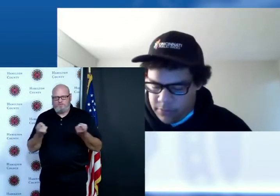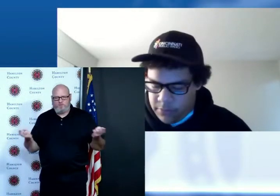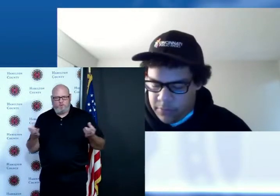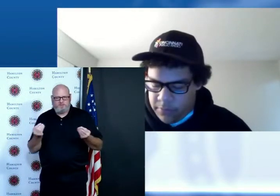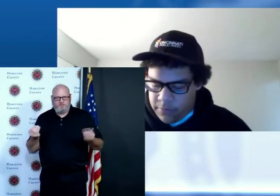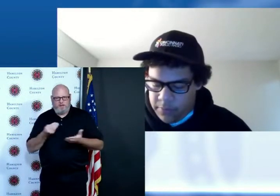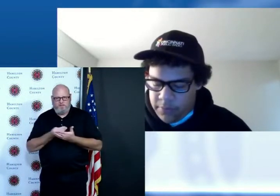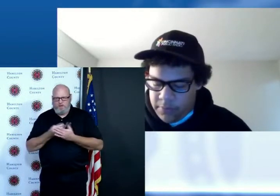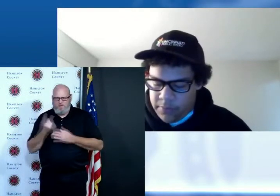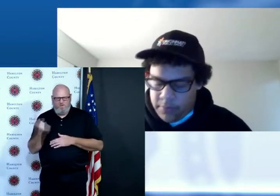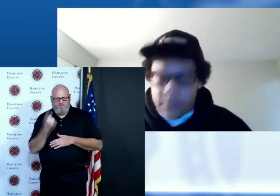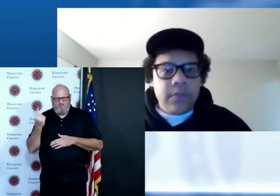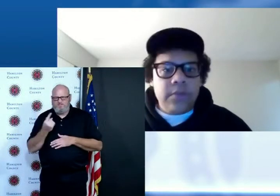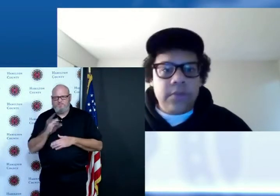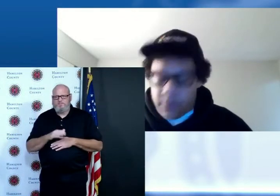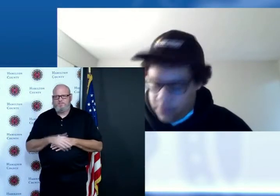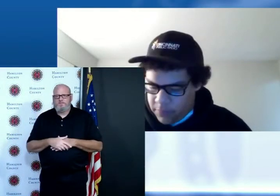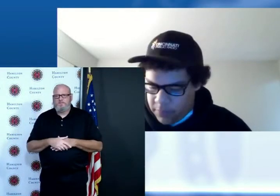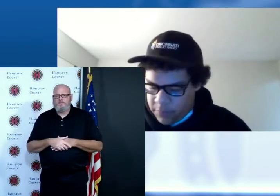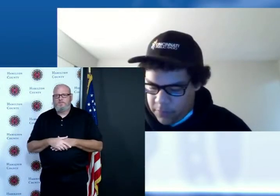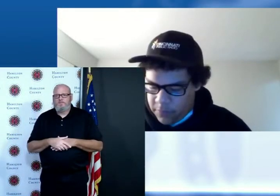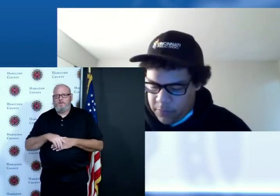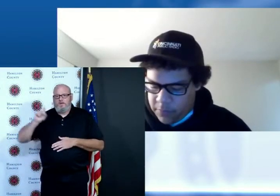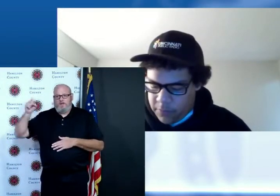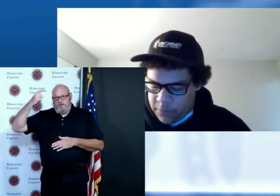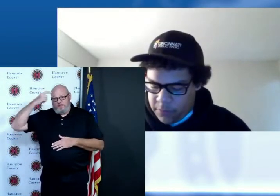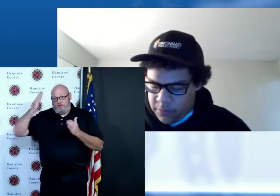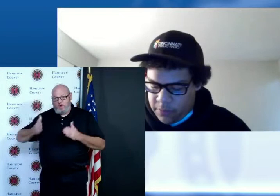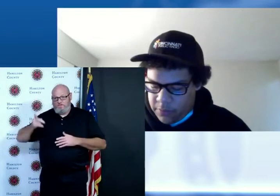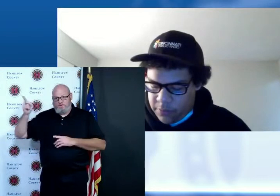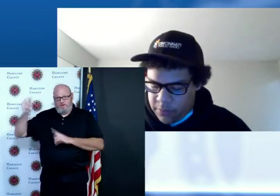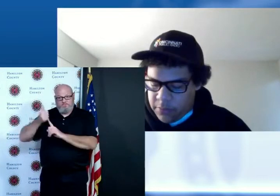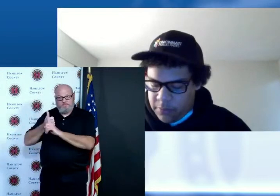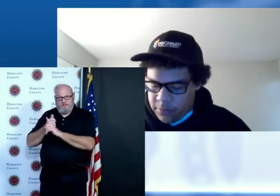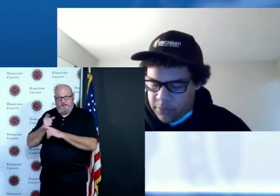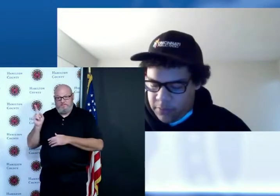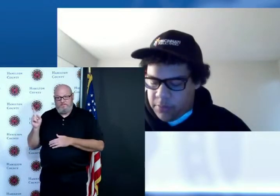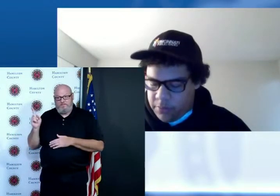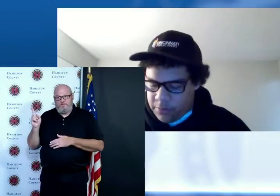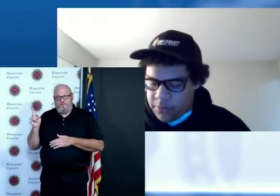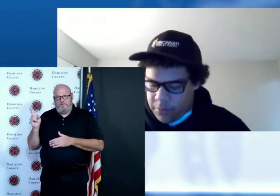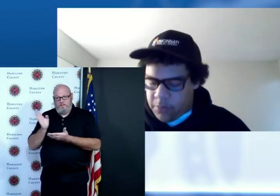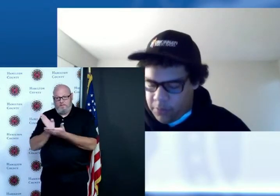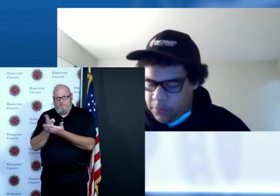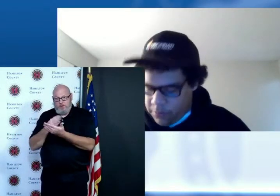put together his his budget in Washington they'll be you know putting together their budget